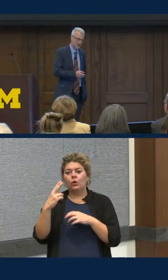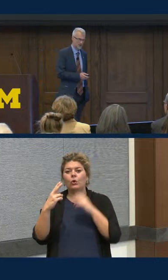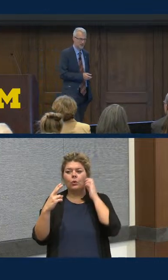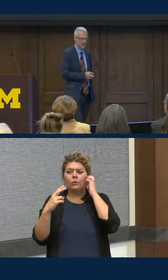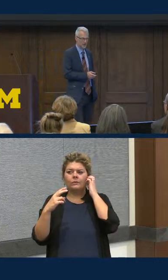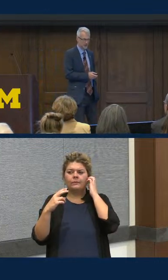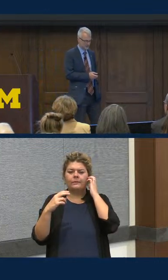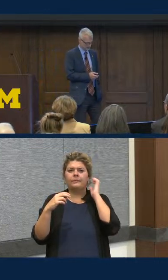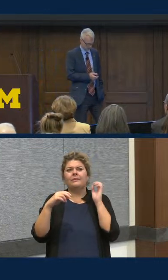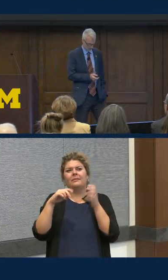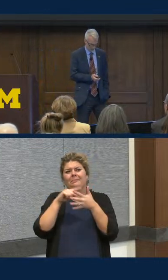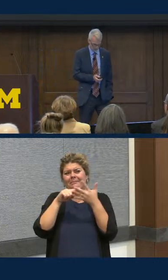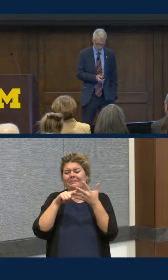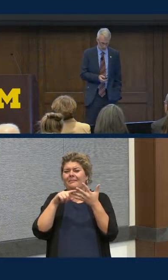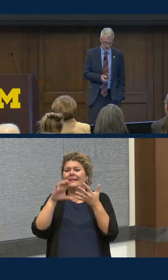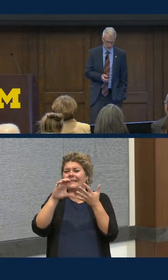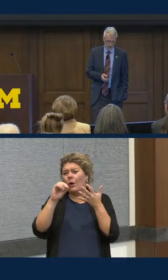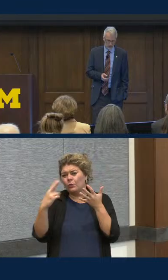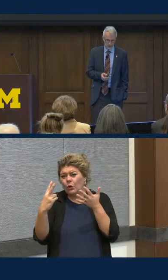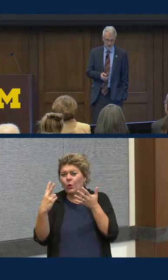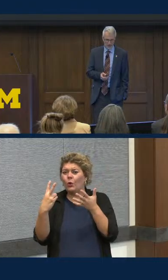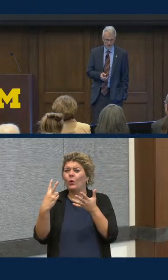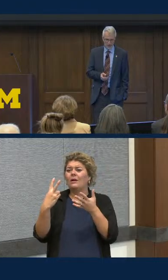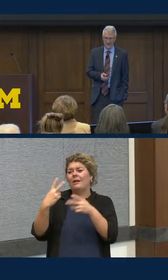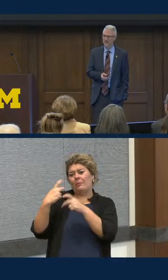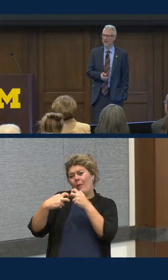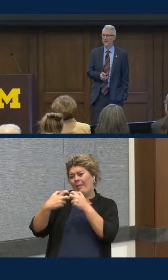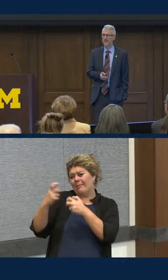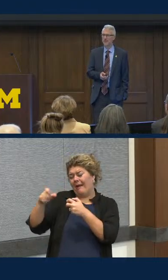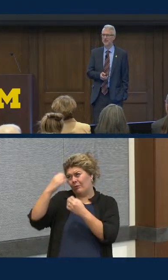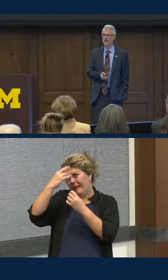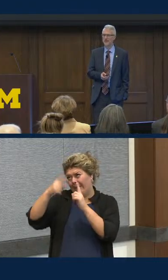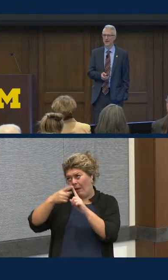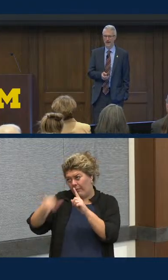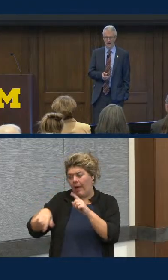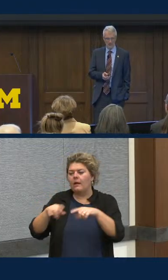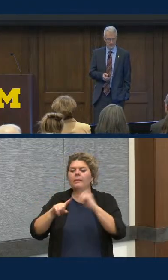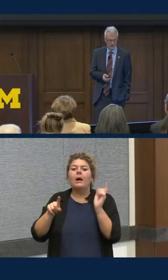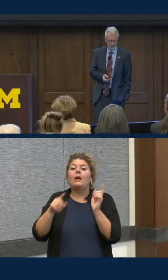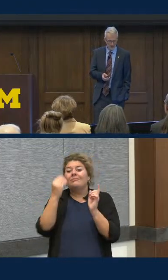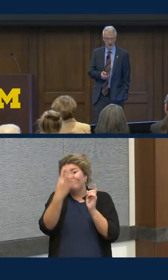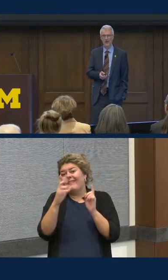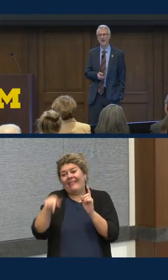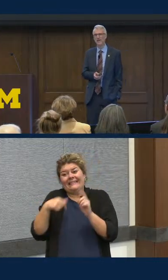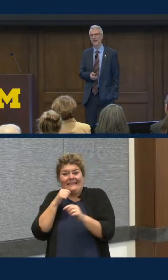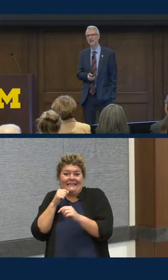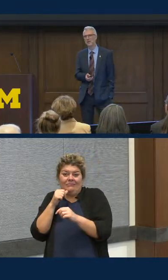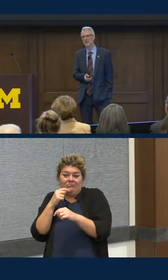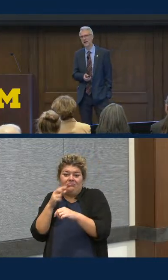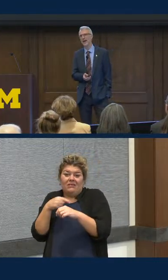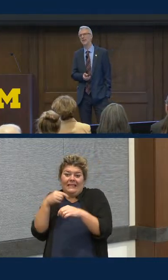be thought about so on and so forth. But this is not just research. It's already there in